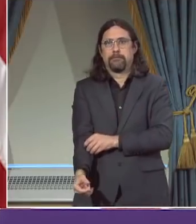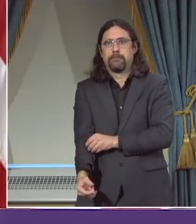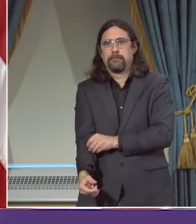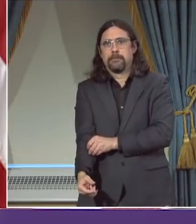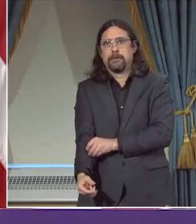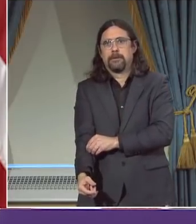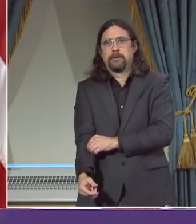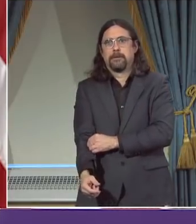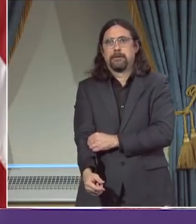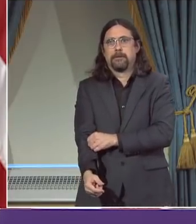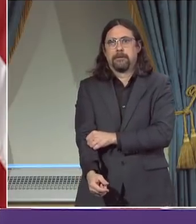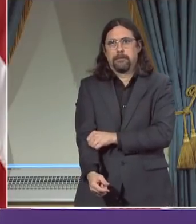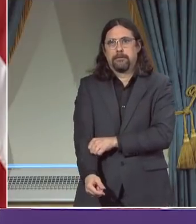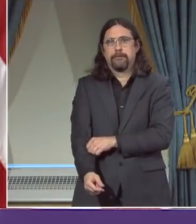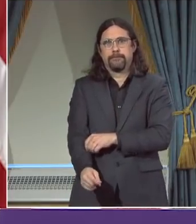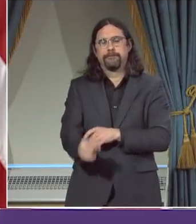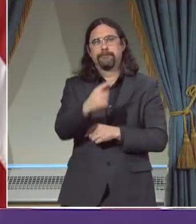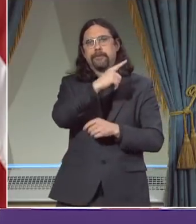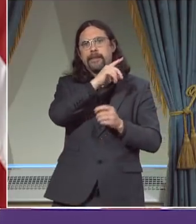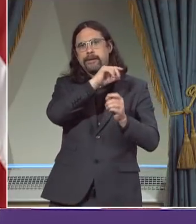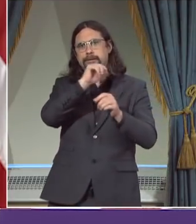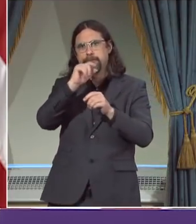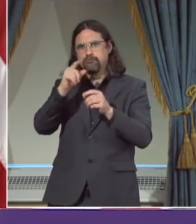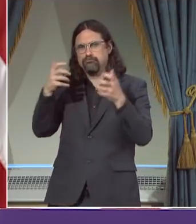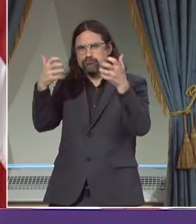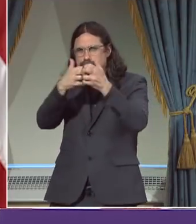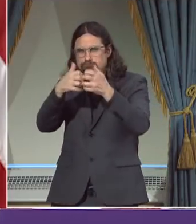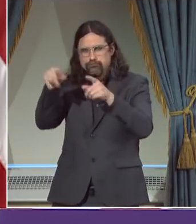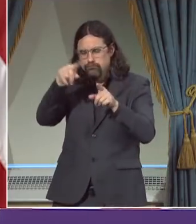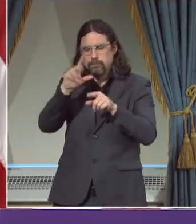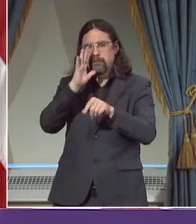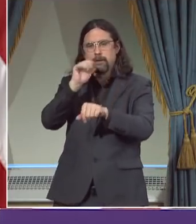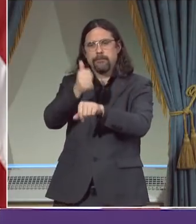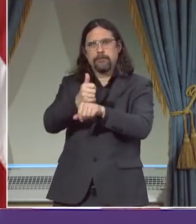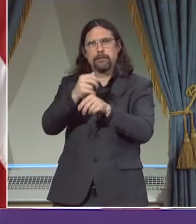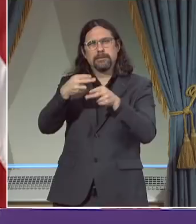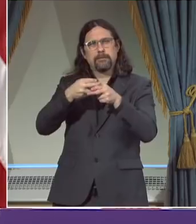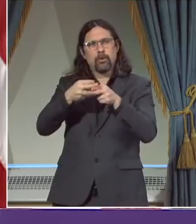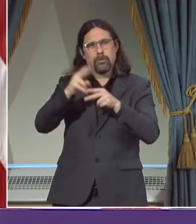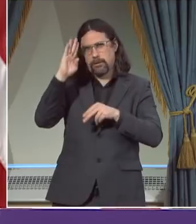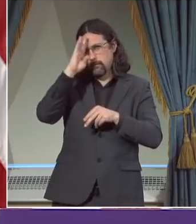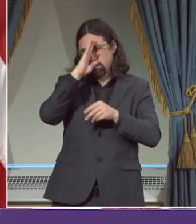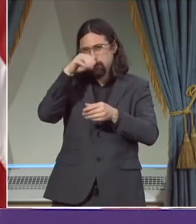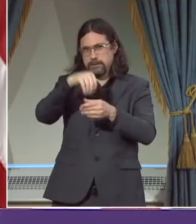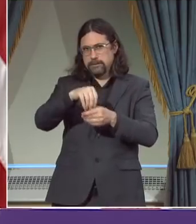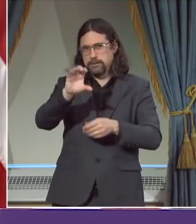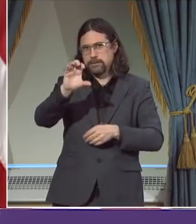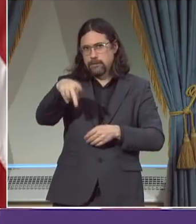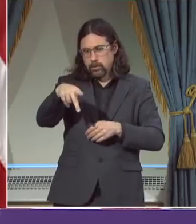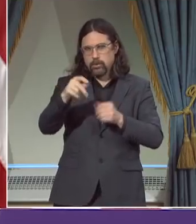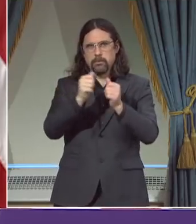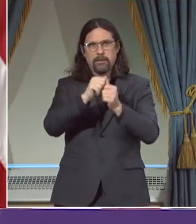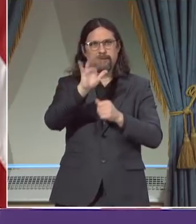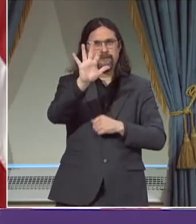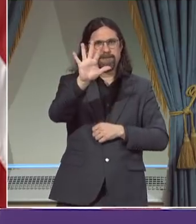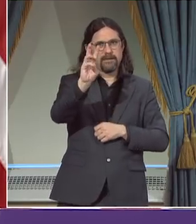CALLED SAARMIANT' PSUSER IS CREATING A 68-BED FIELD HOSPITAL. THIS IS THE KIND OF ITHNGO YU WILL SEE NOW AS THIS CRISIS DEVELOPING